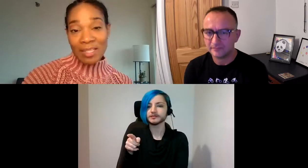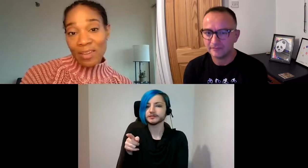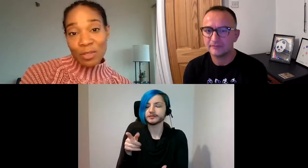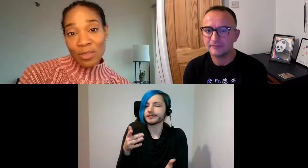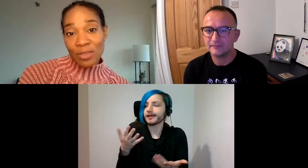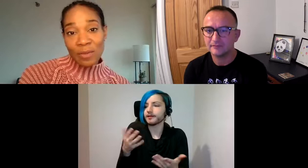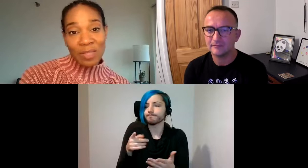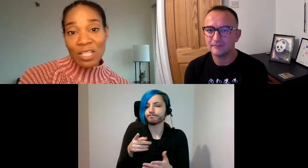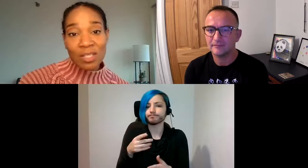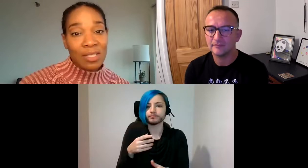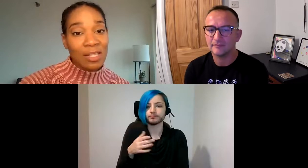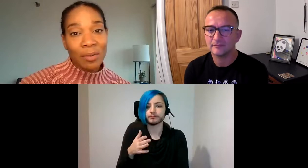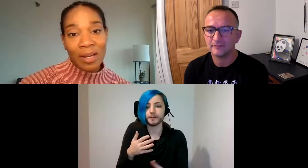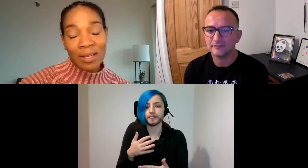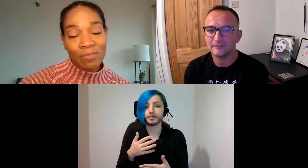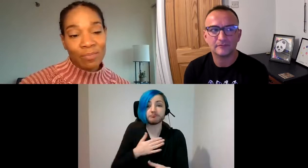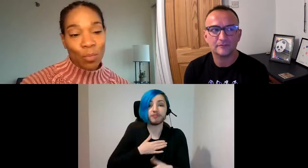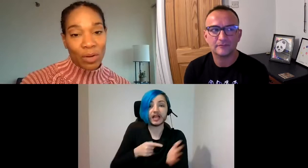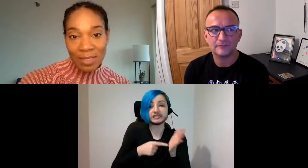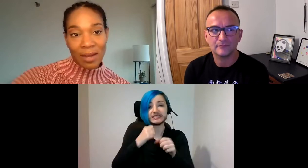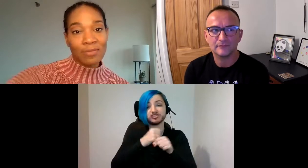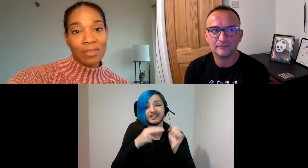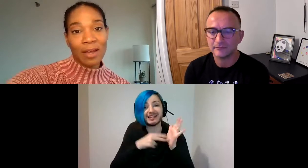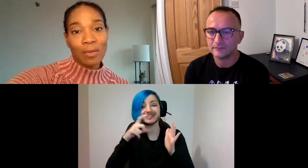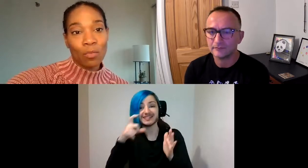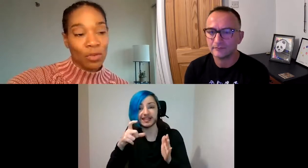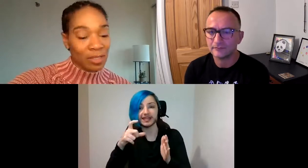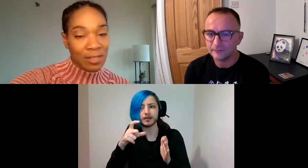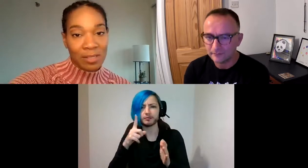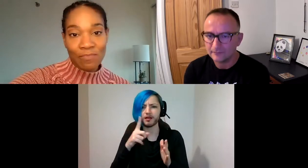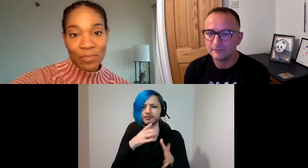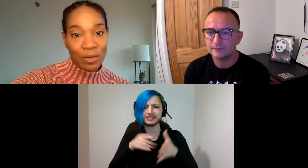no,_I am trans feminine or transgender you know or